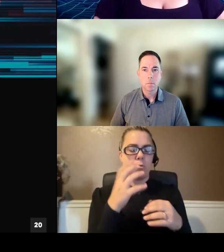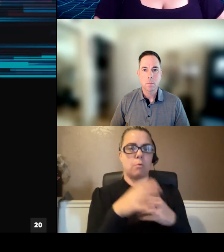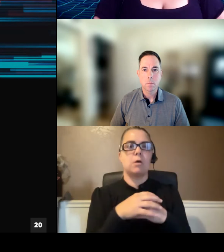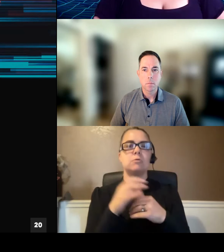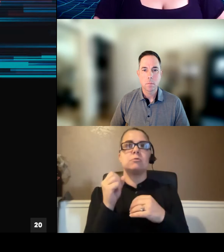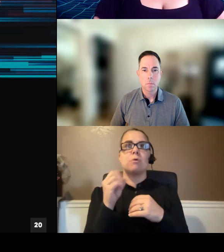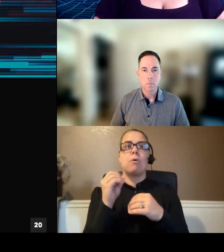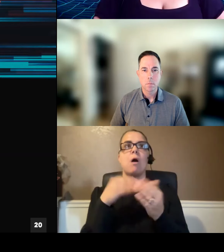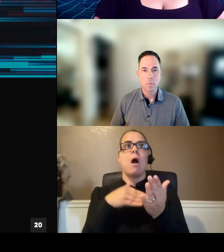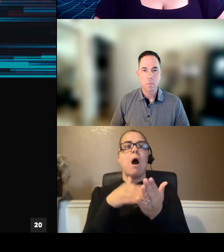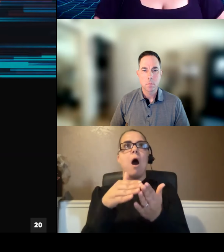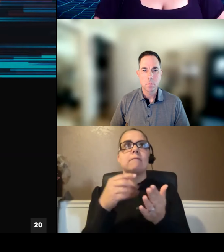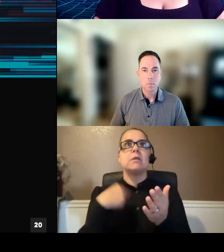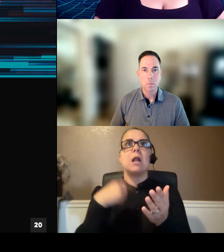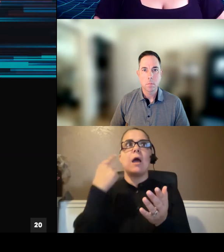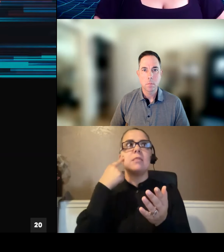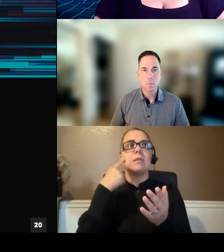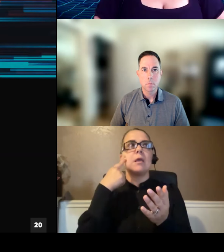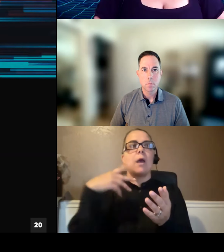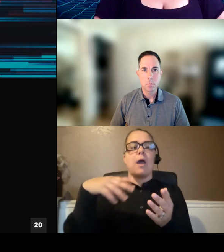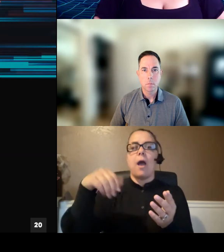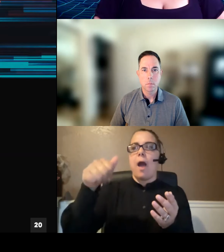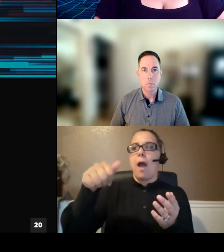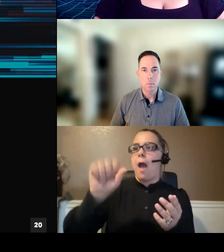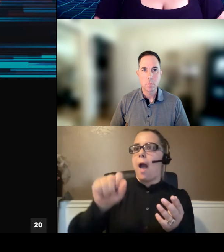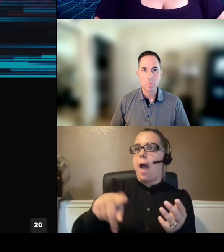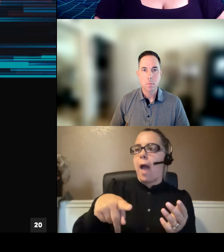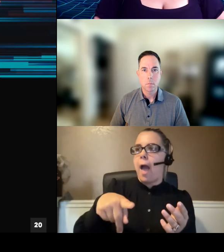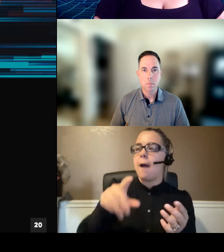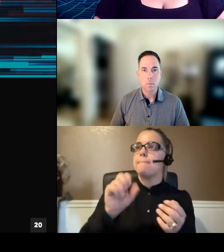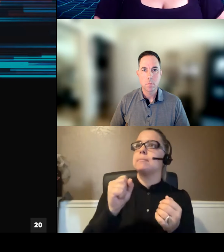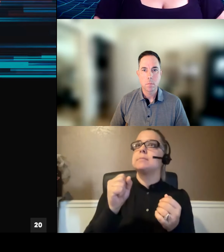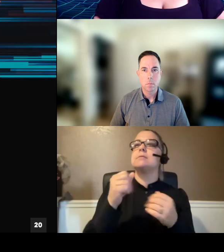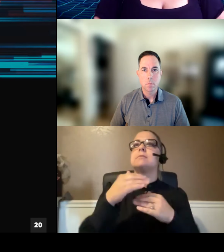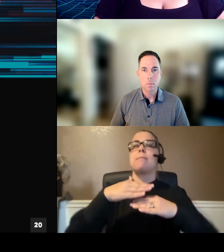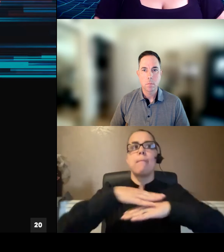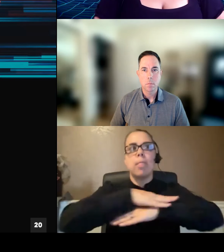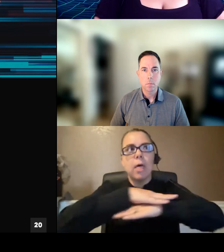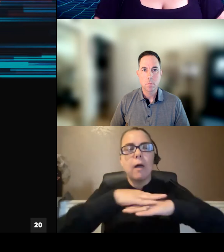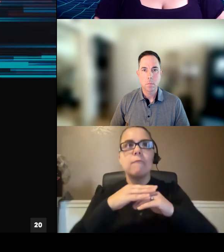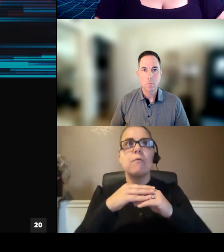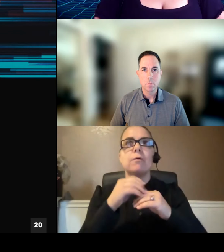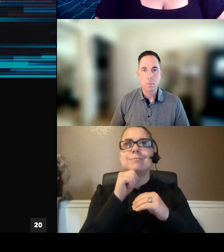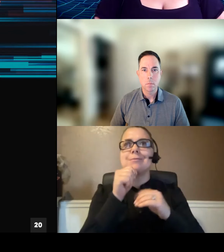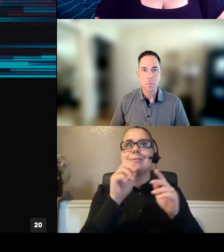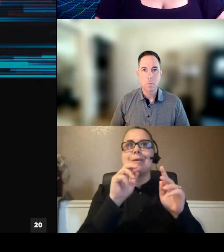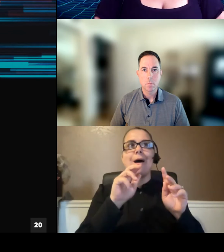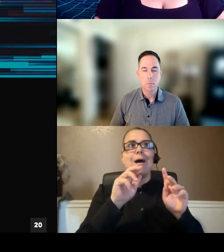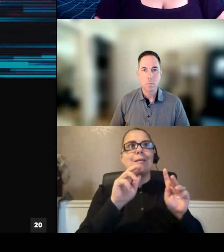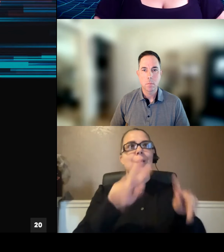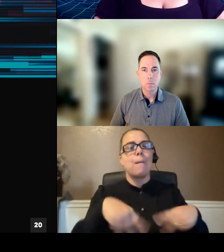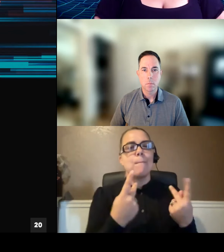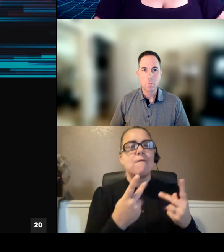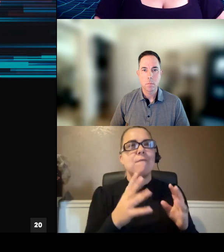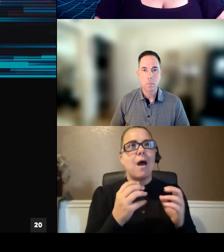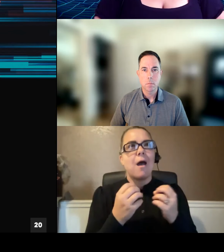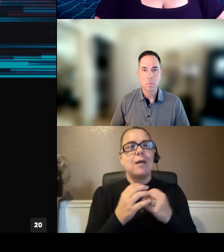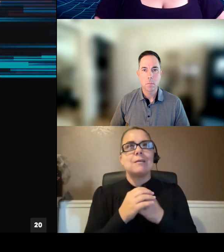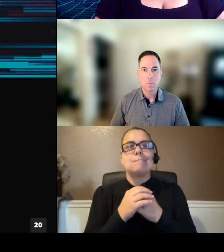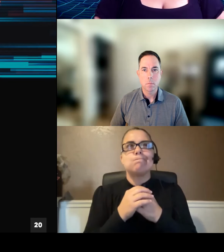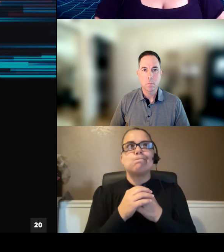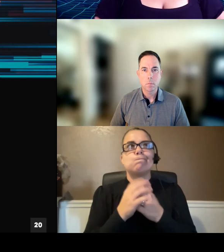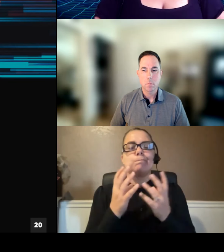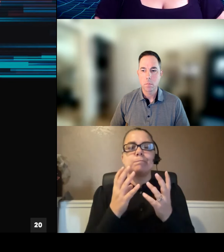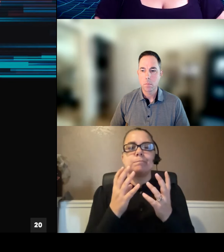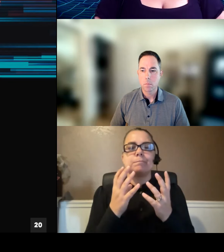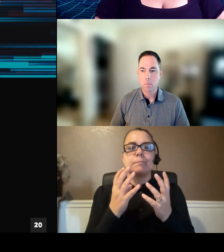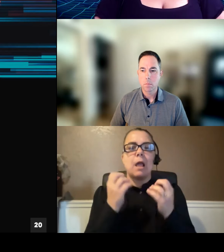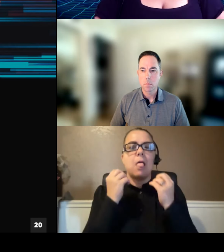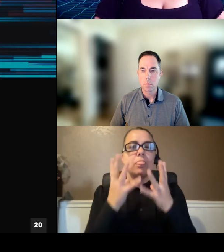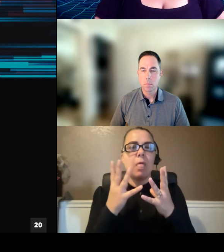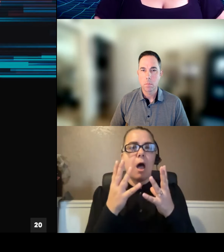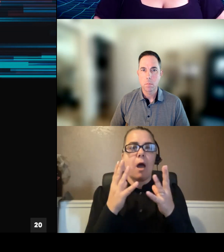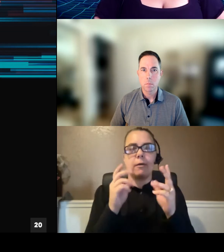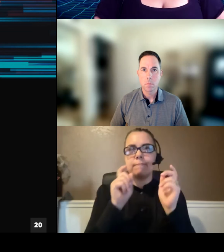lot of applications and platforms will not provide as much, again, as much customization modification